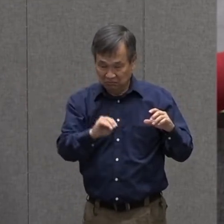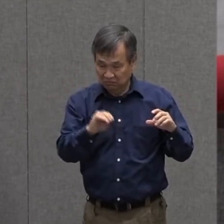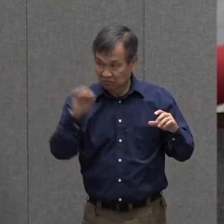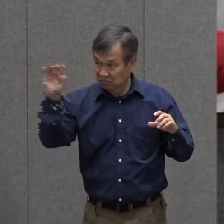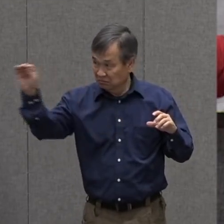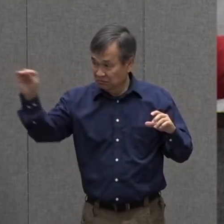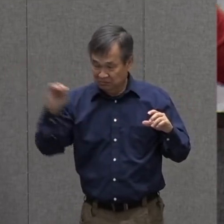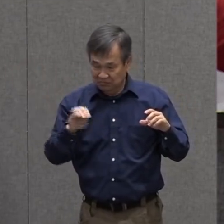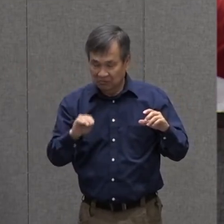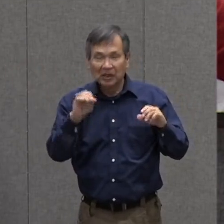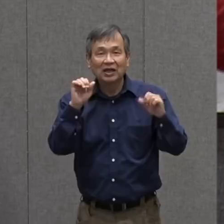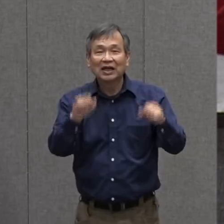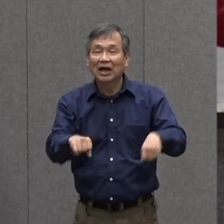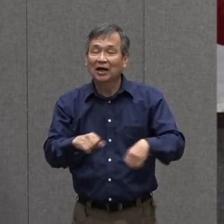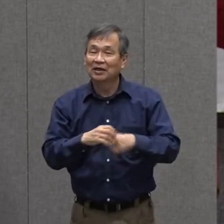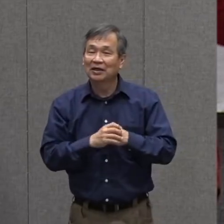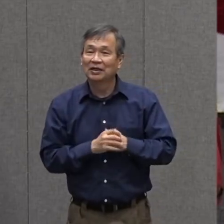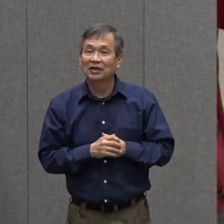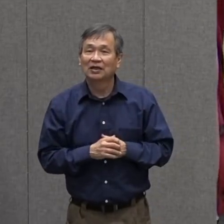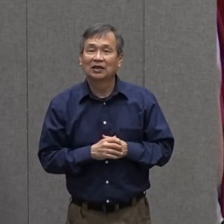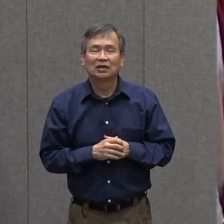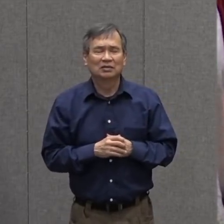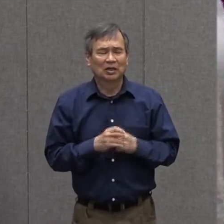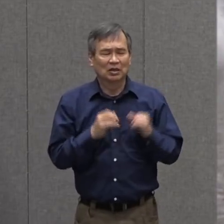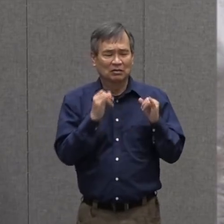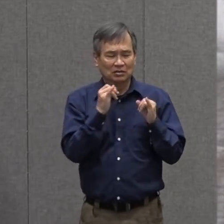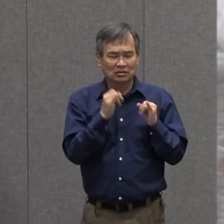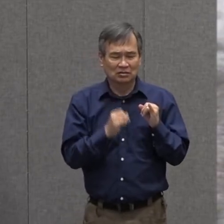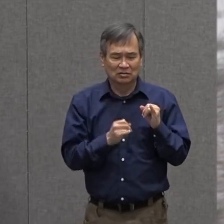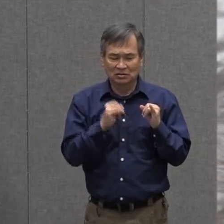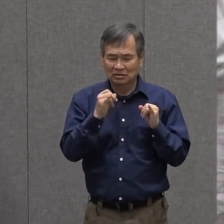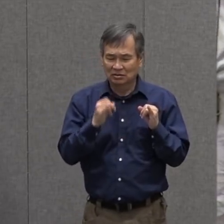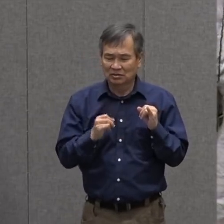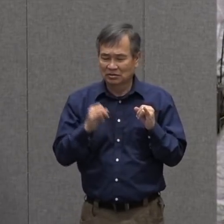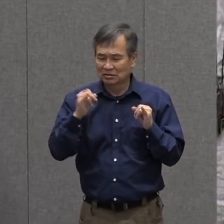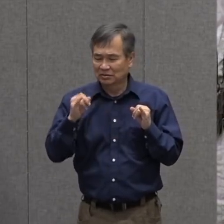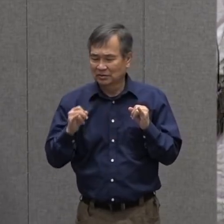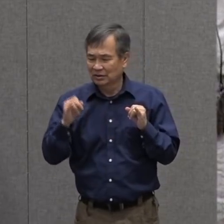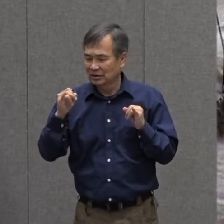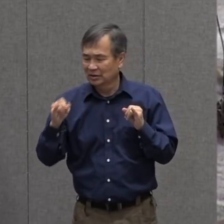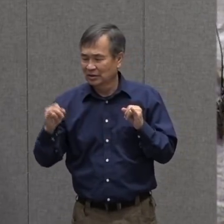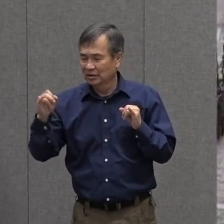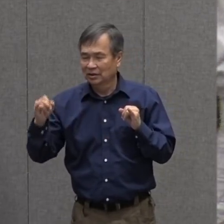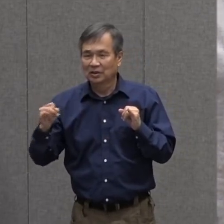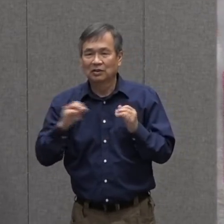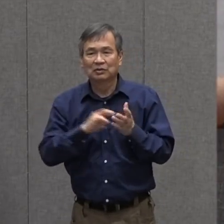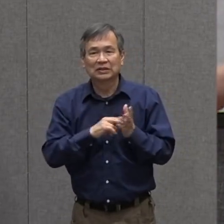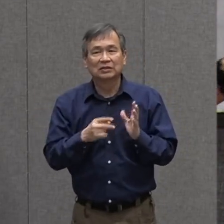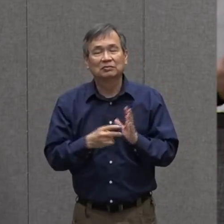But I wonder what these little spaces are, these little increments between each of these numbers.